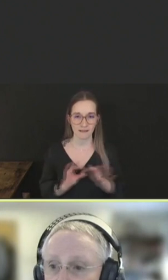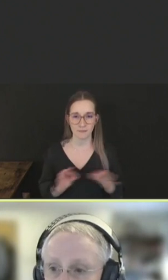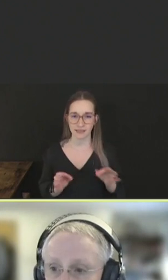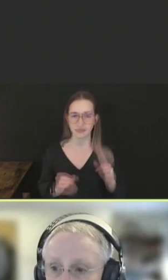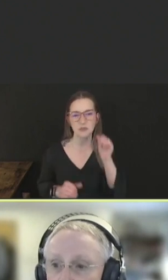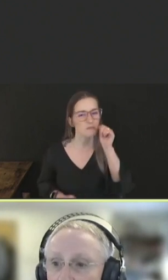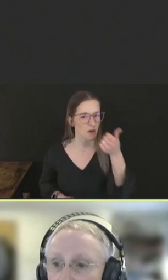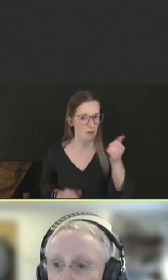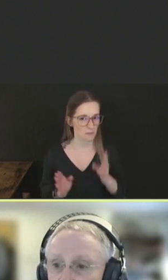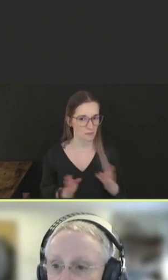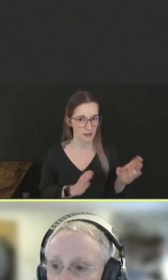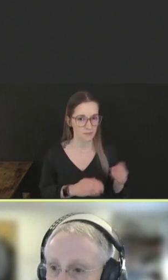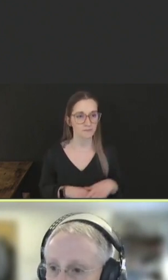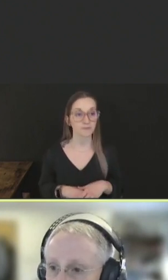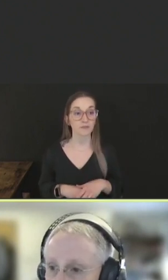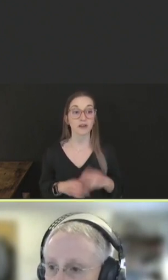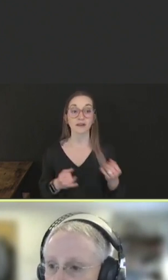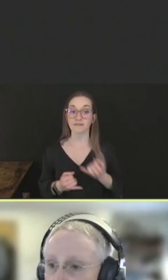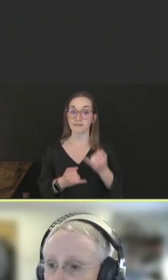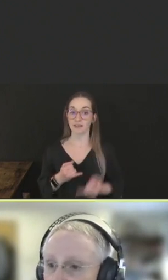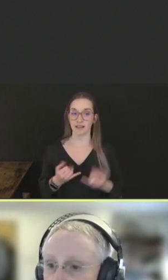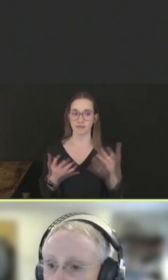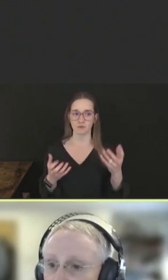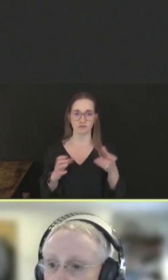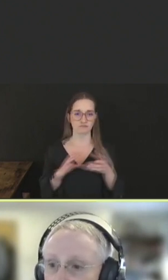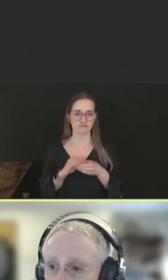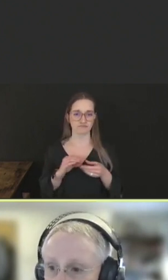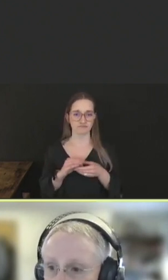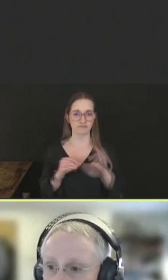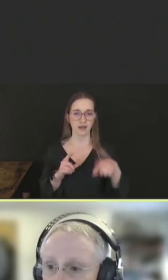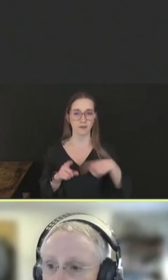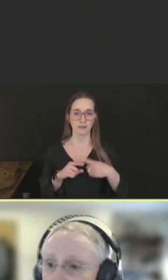Finally, I'd like to speak for a moment on the upcoming meetings.